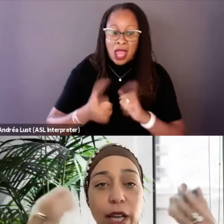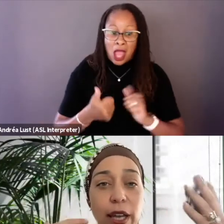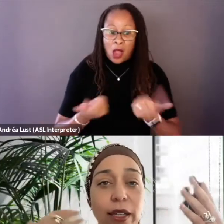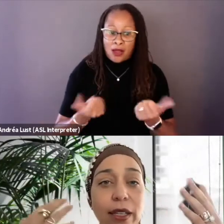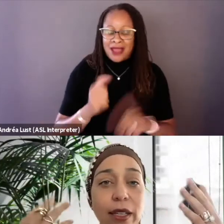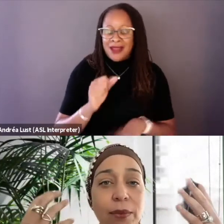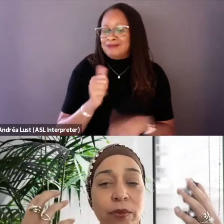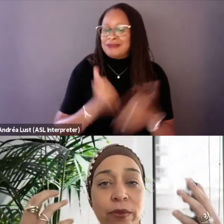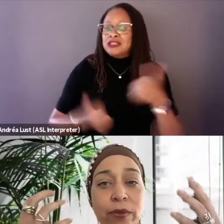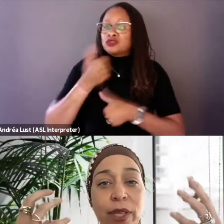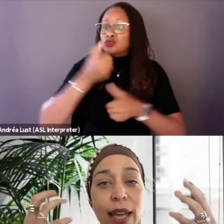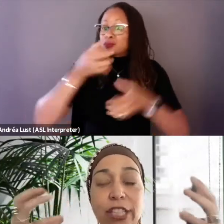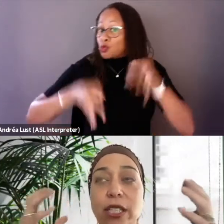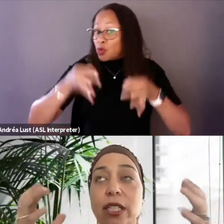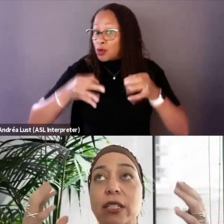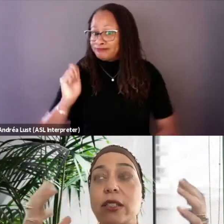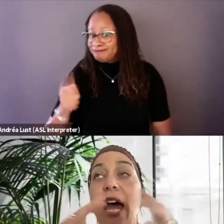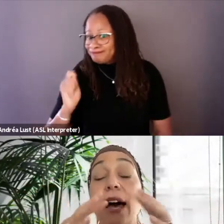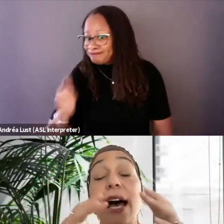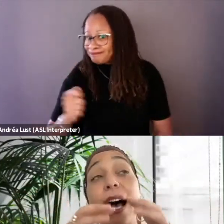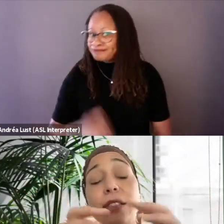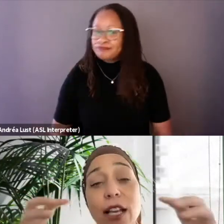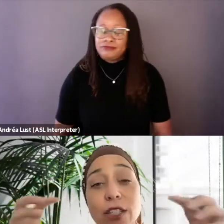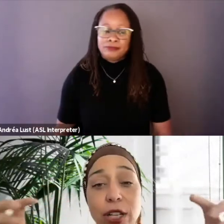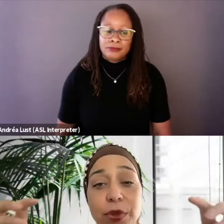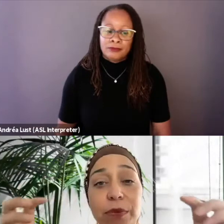and just how laws are implemented,